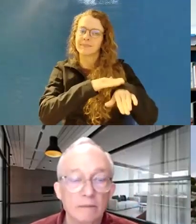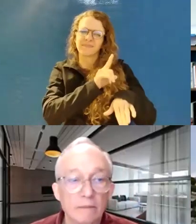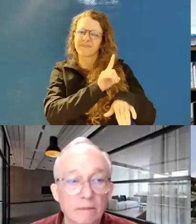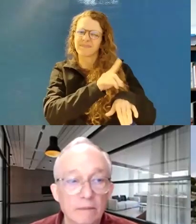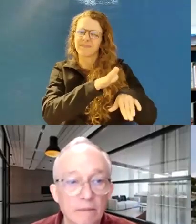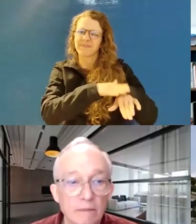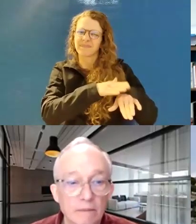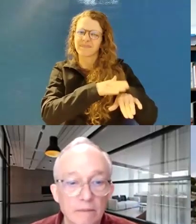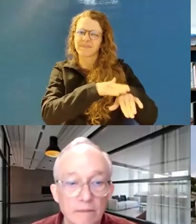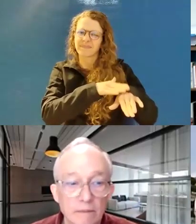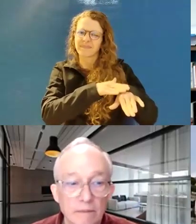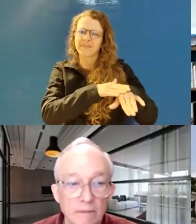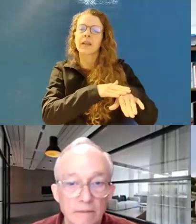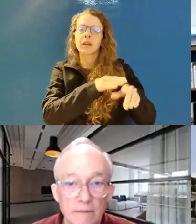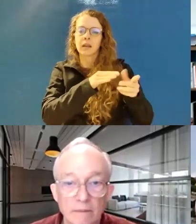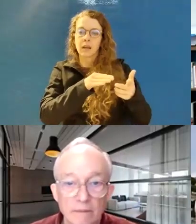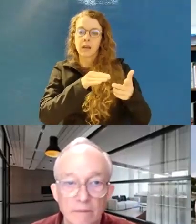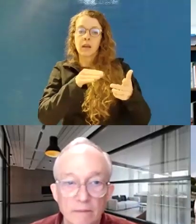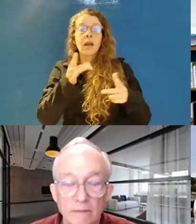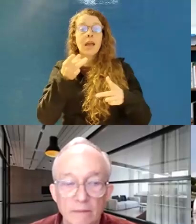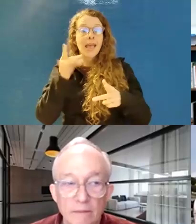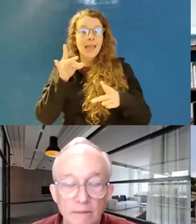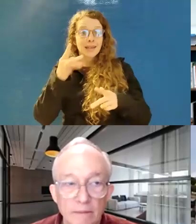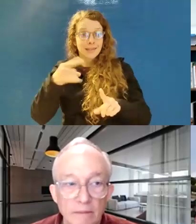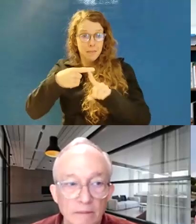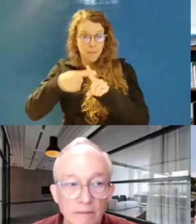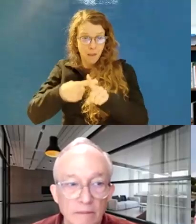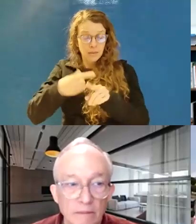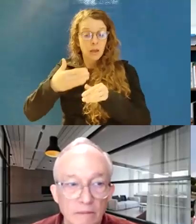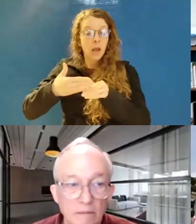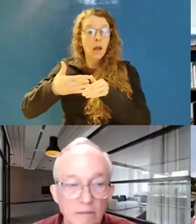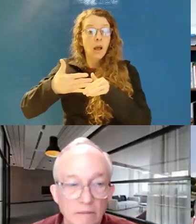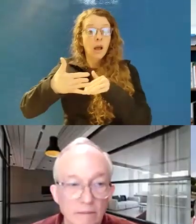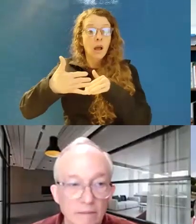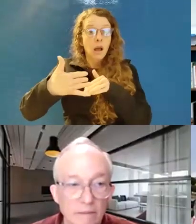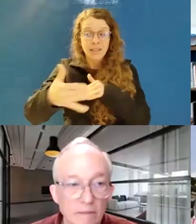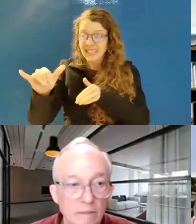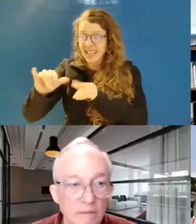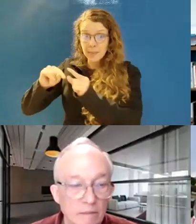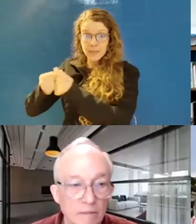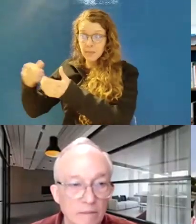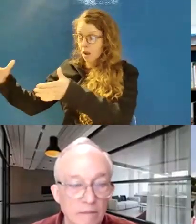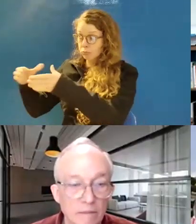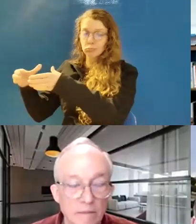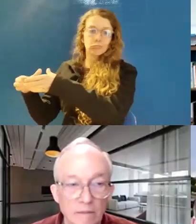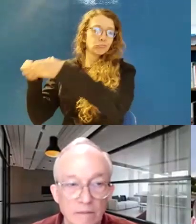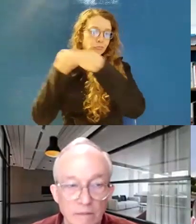And, in 18 months time, the same accrediting team will come back again.